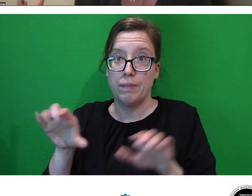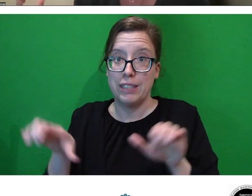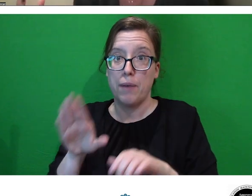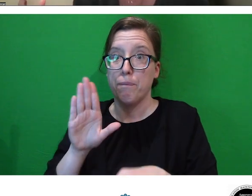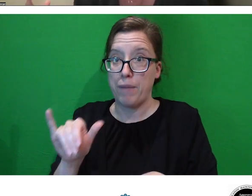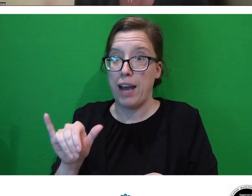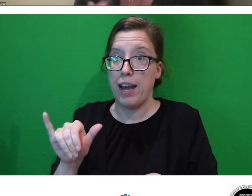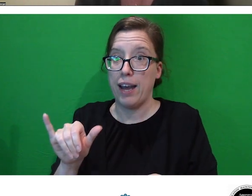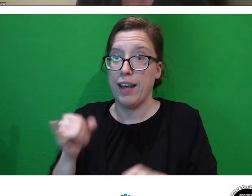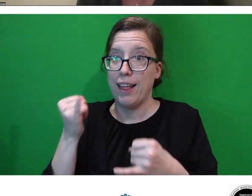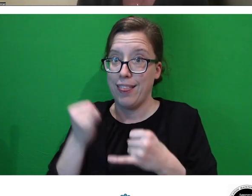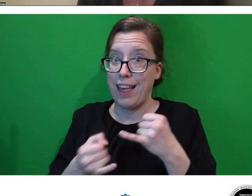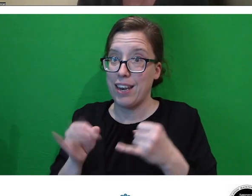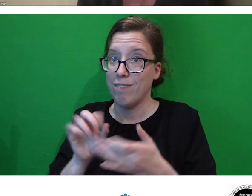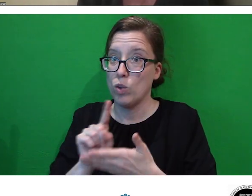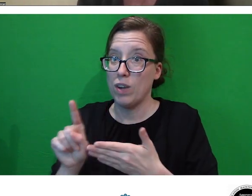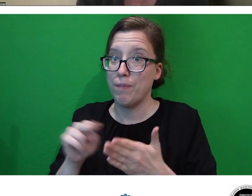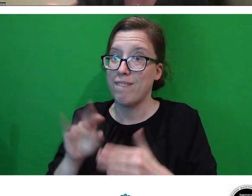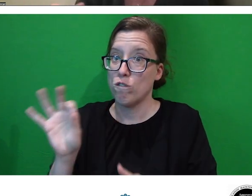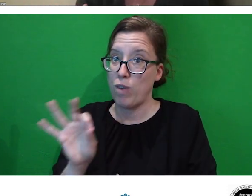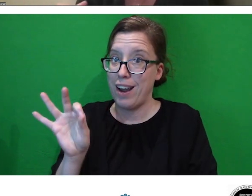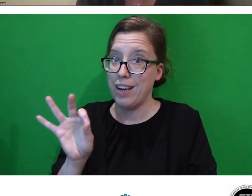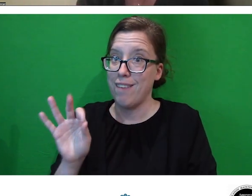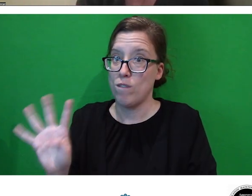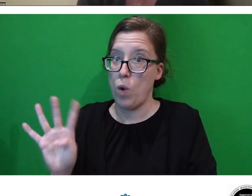to extend it. So if you want a certificate of participation and/or